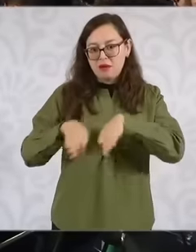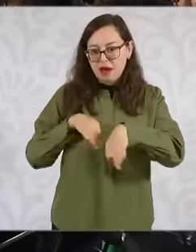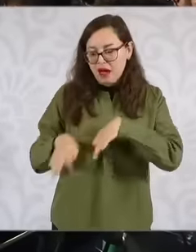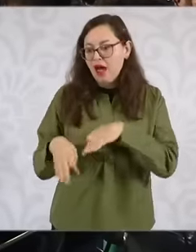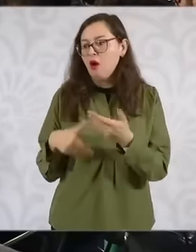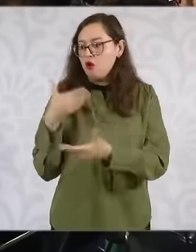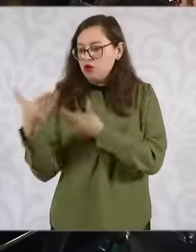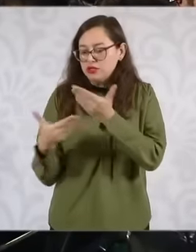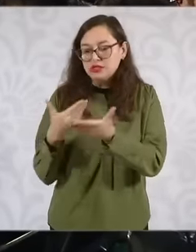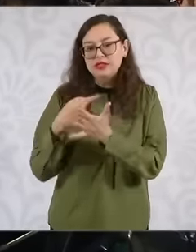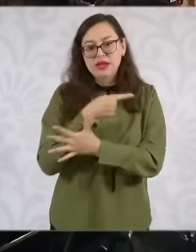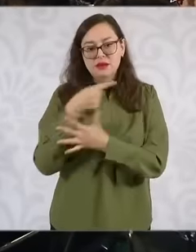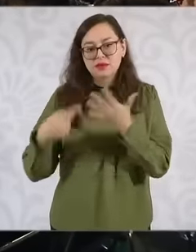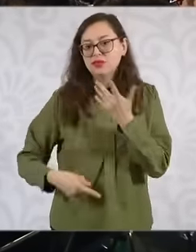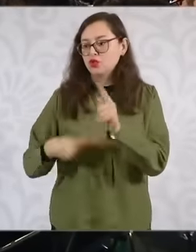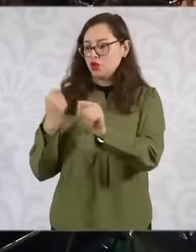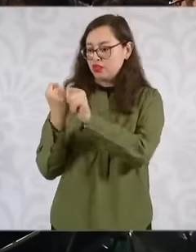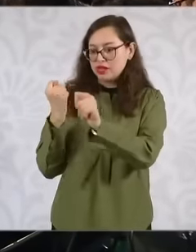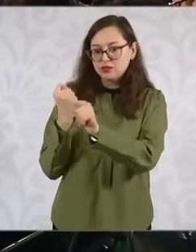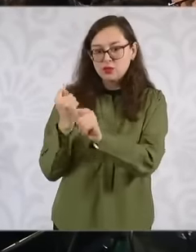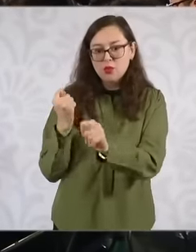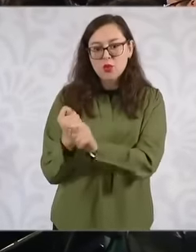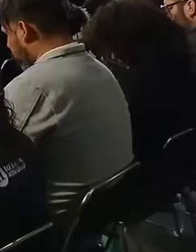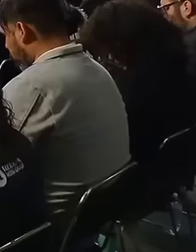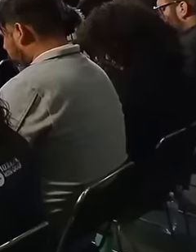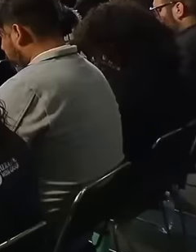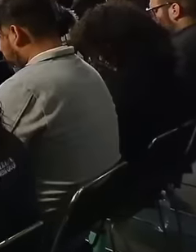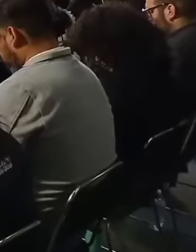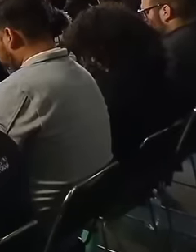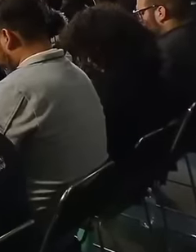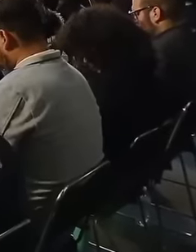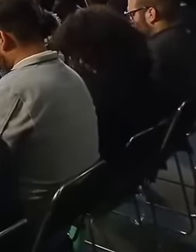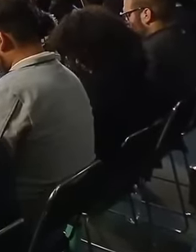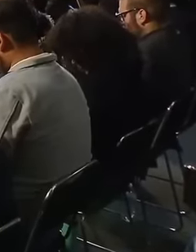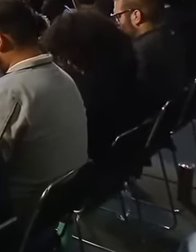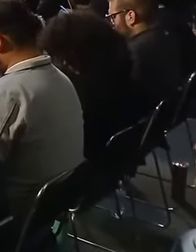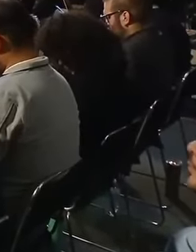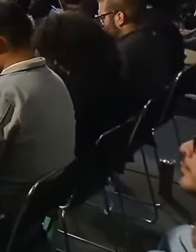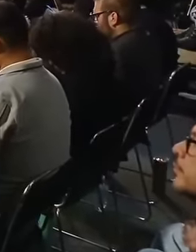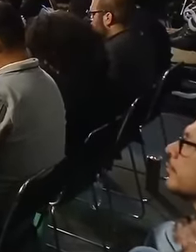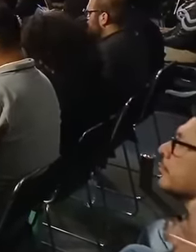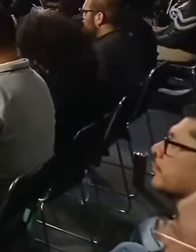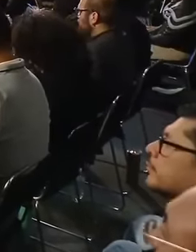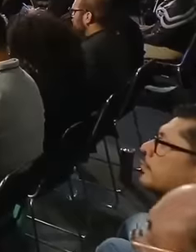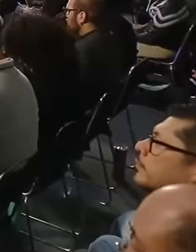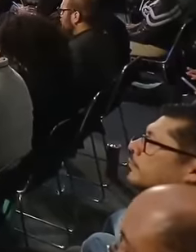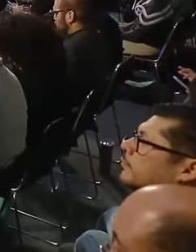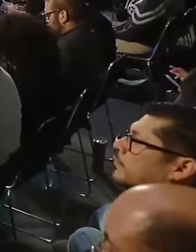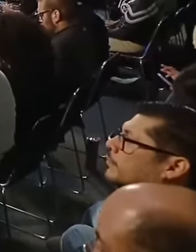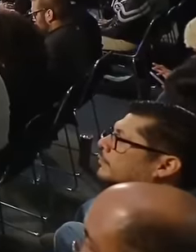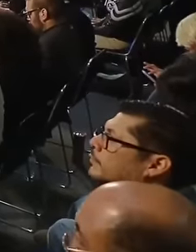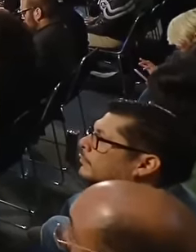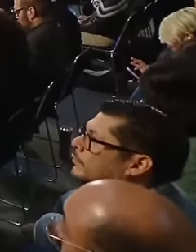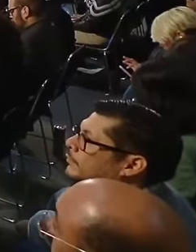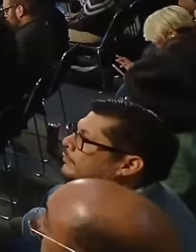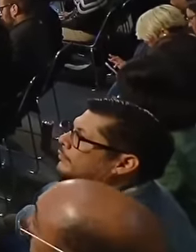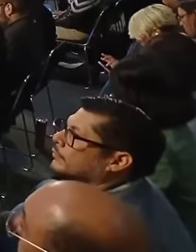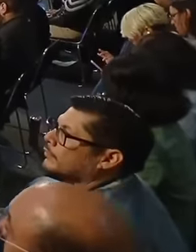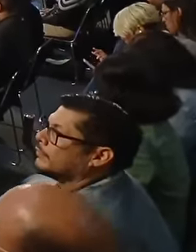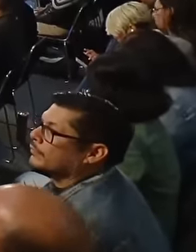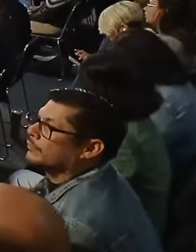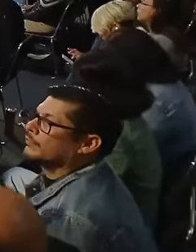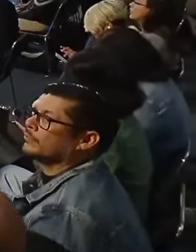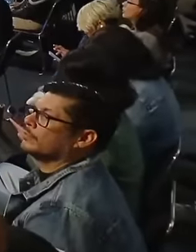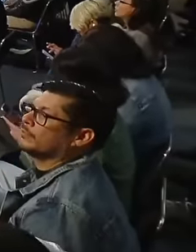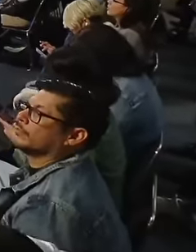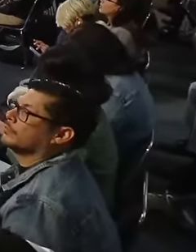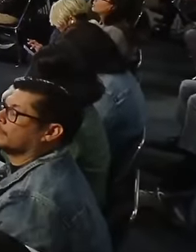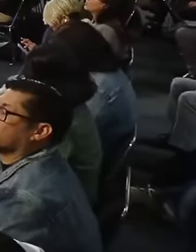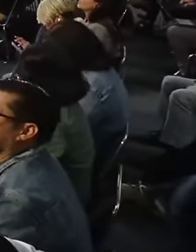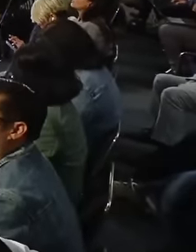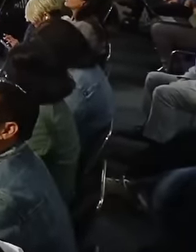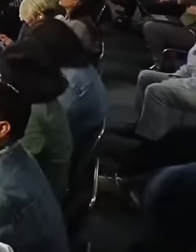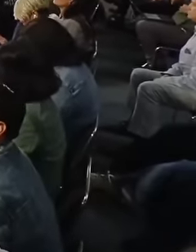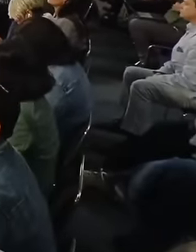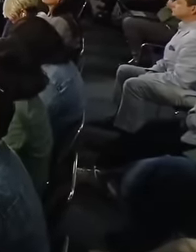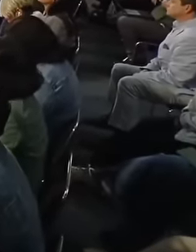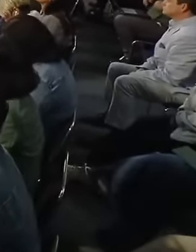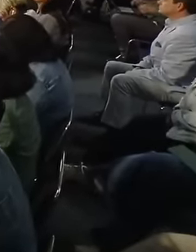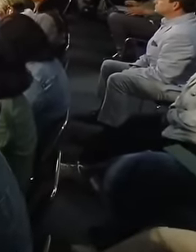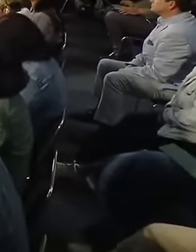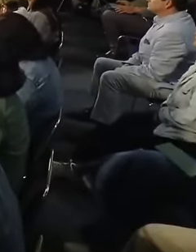to public transportation and the objective is to provide housing generate housing for those who need it most. That is